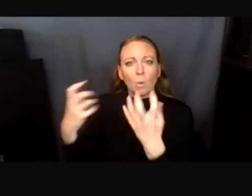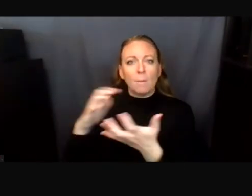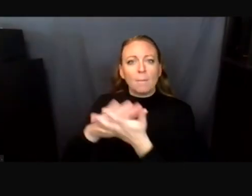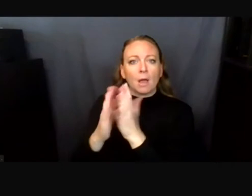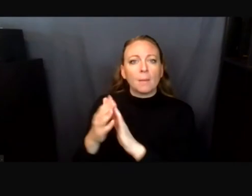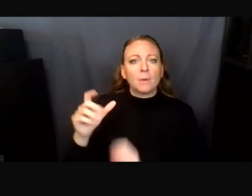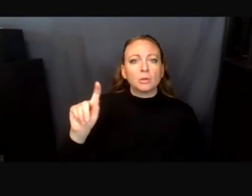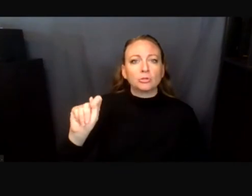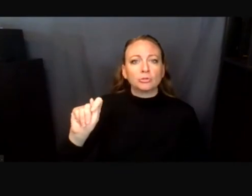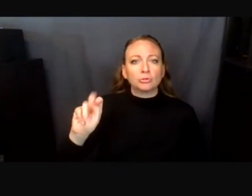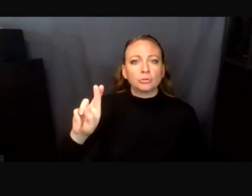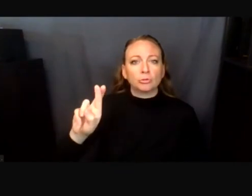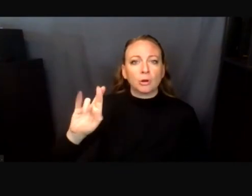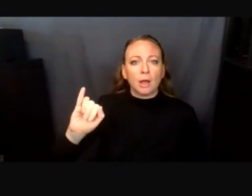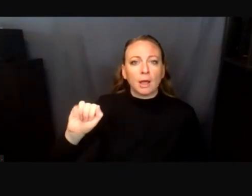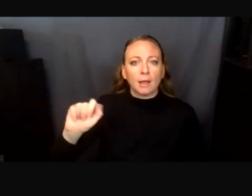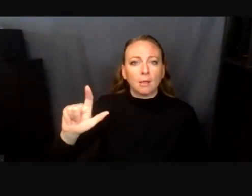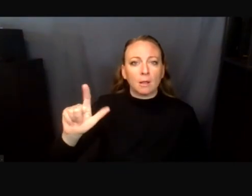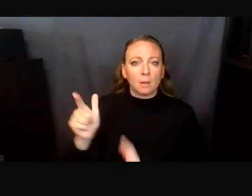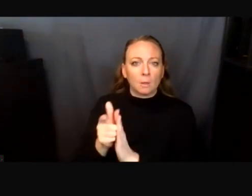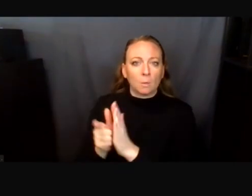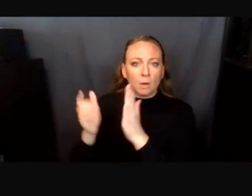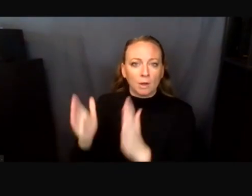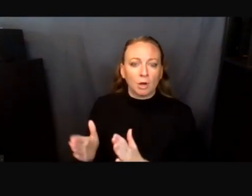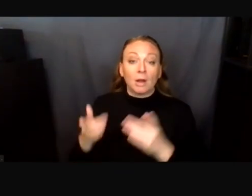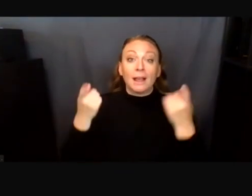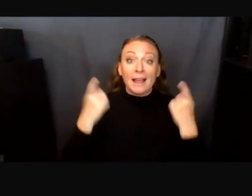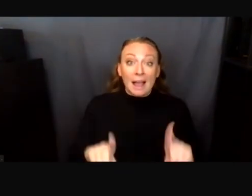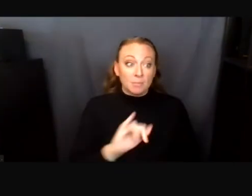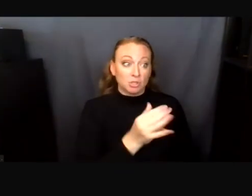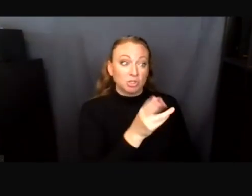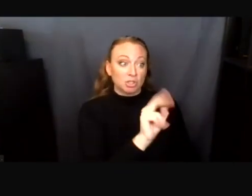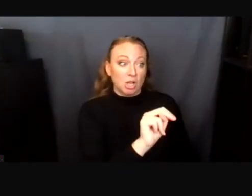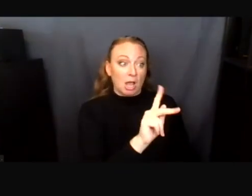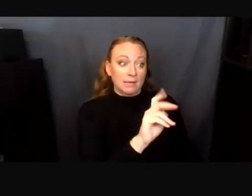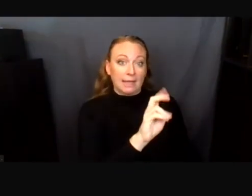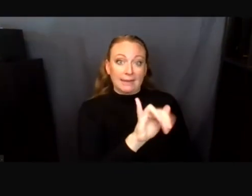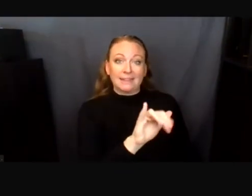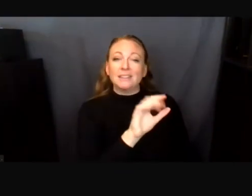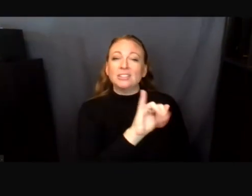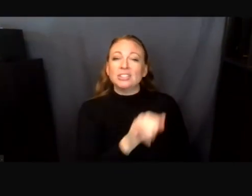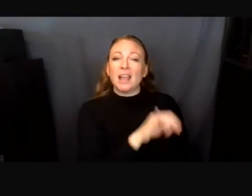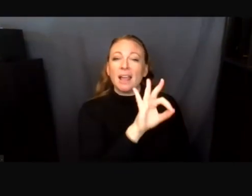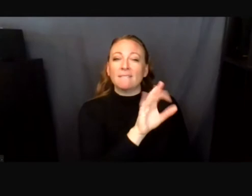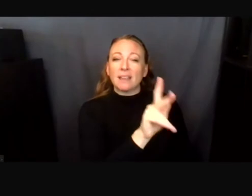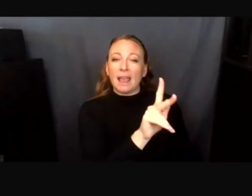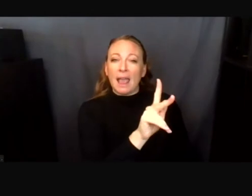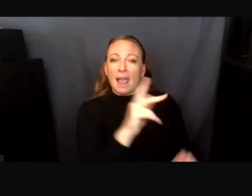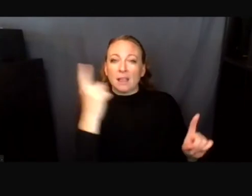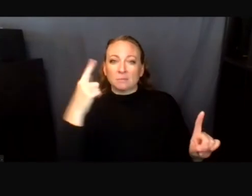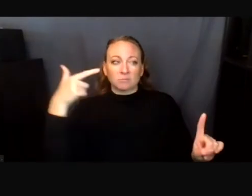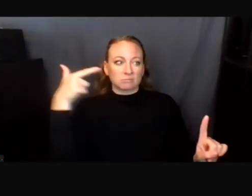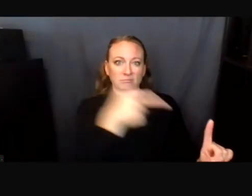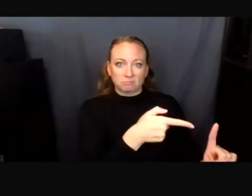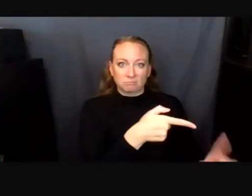And then John Kennedy got assassinated, and I decided... It really impacted me.